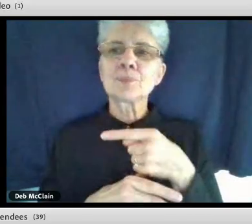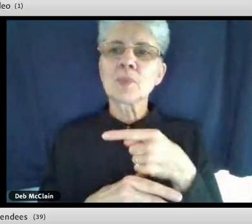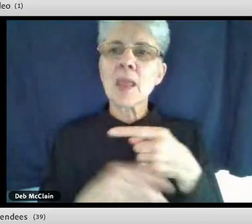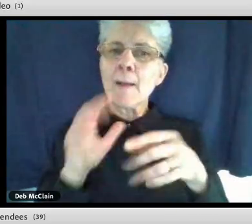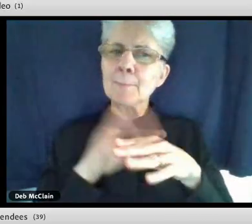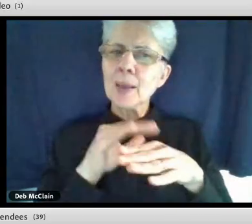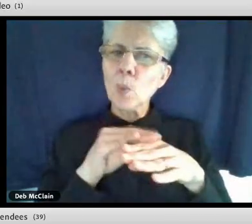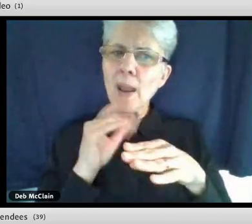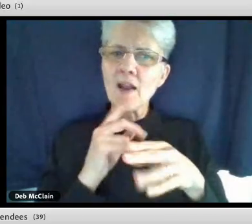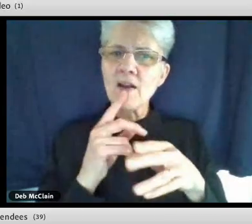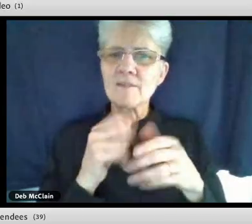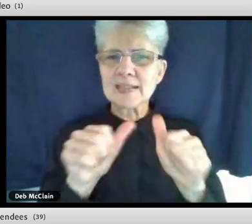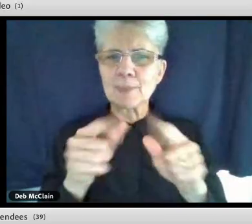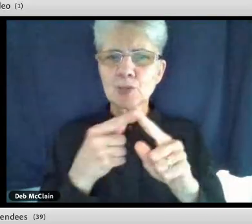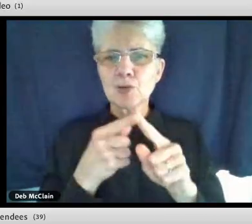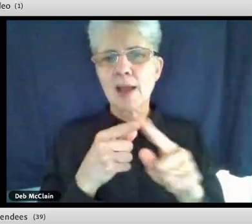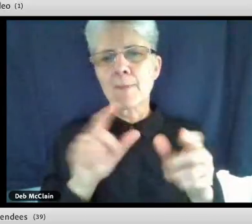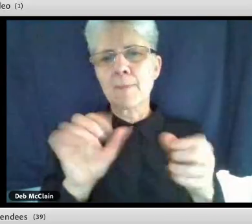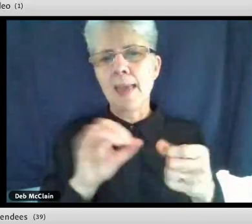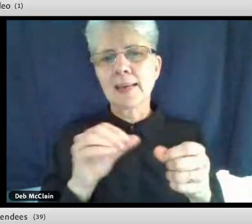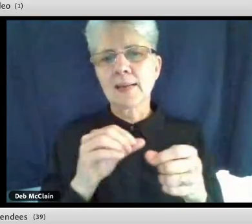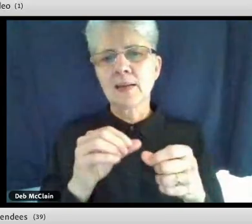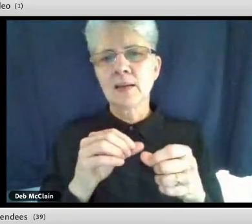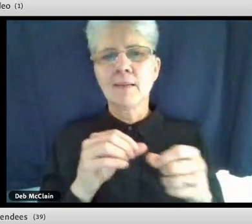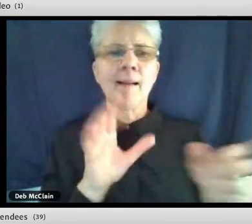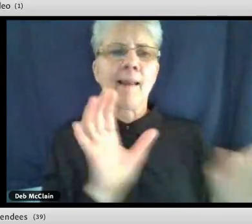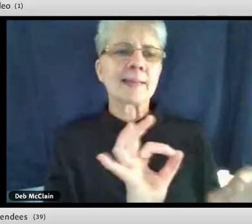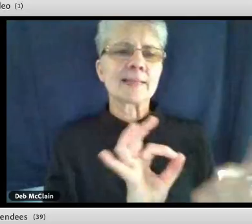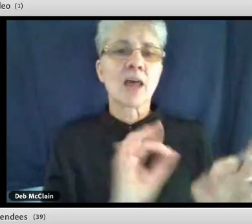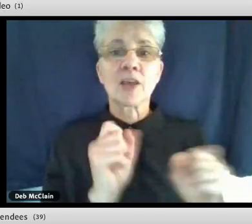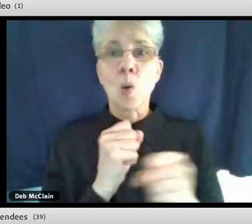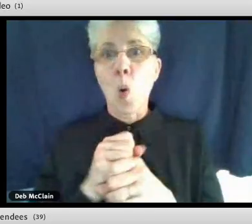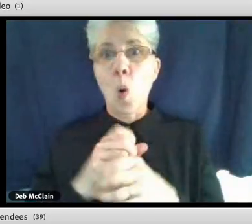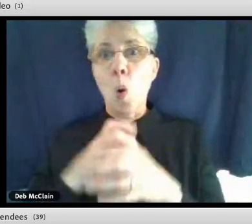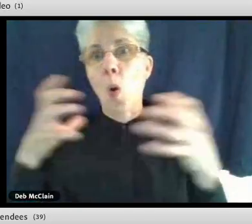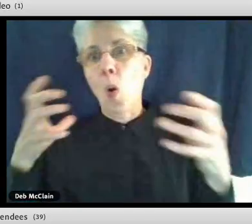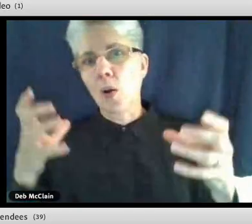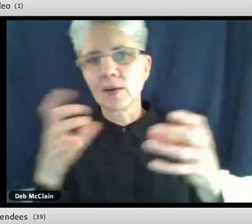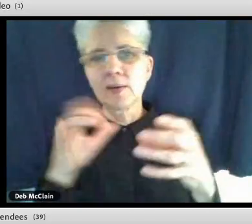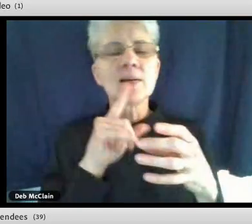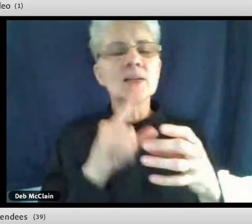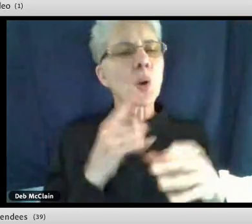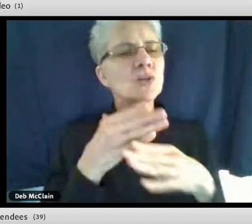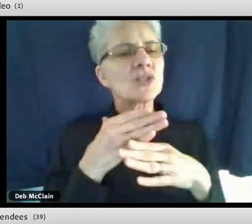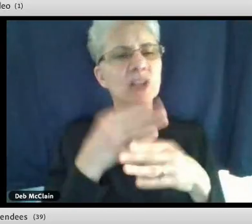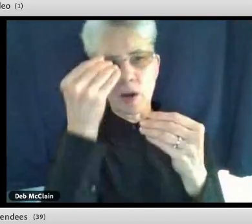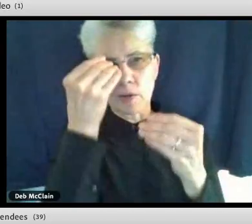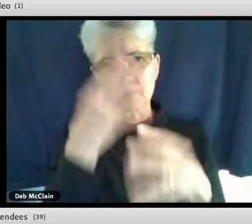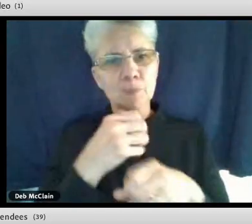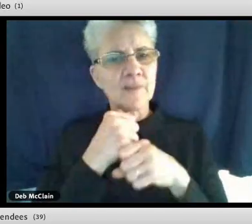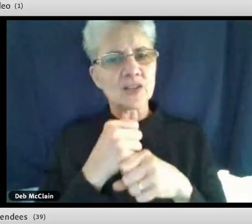there's also some sites for that. Be aware of attempts to downplay or, on the other hand, amplify the threat of the disease,